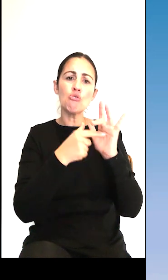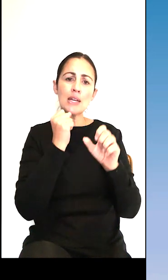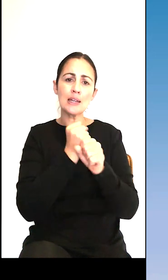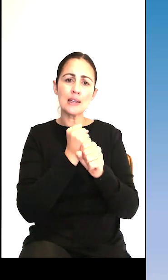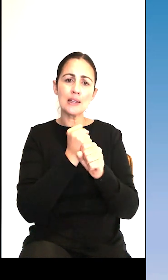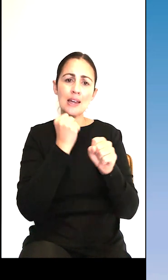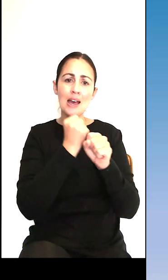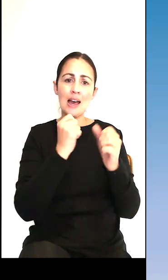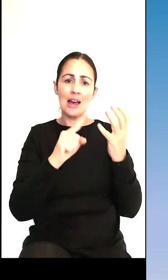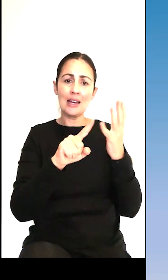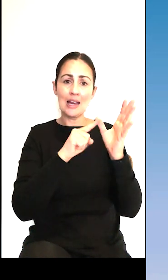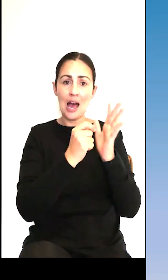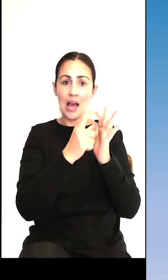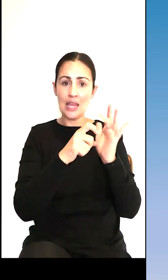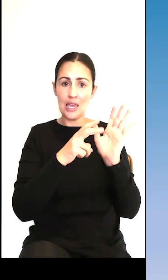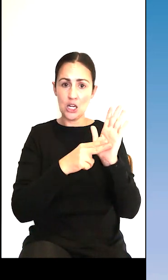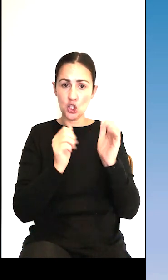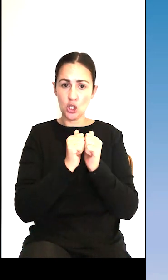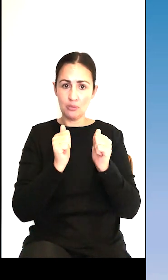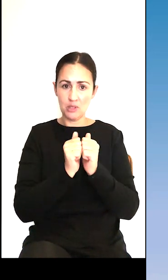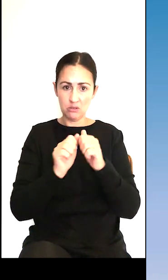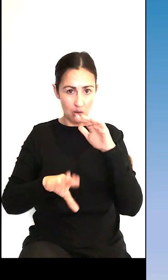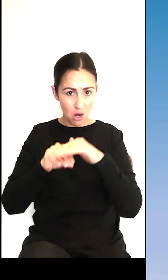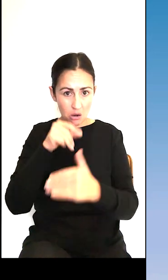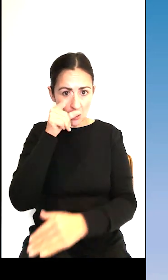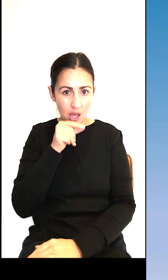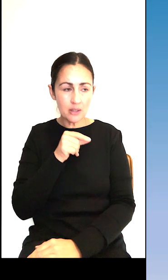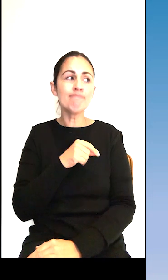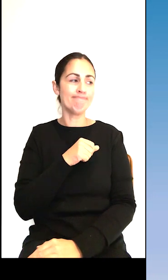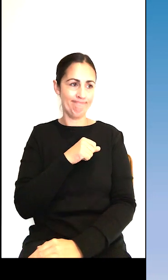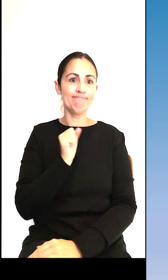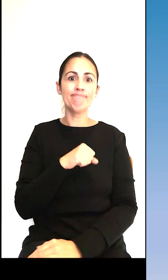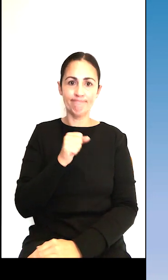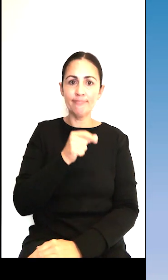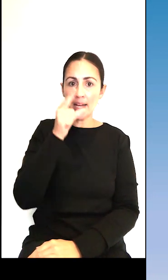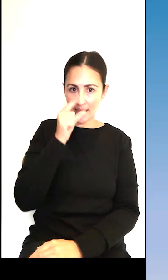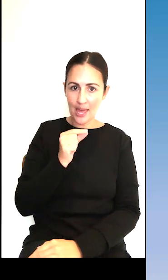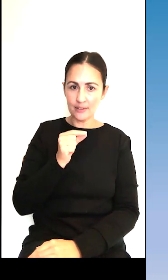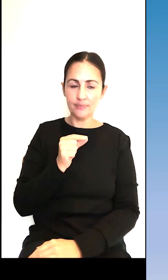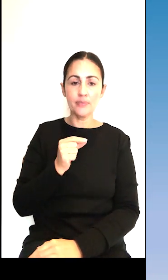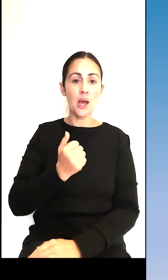Yes, you can. So essentially, when you upload a document to My Health Record, you